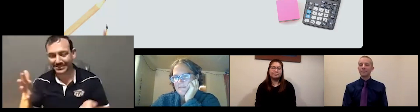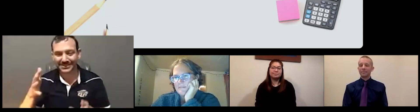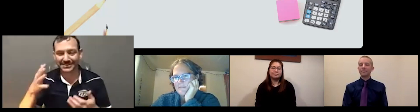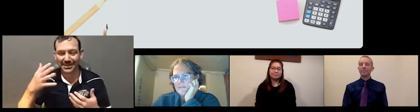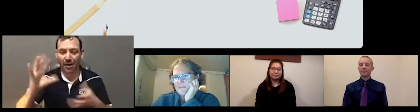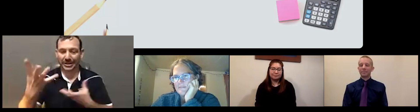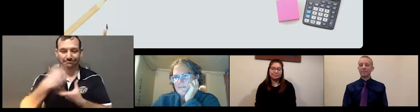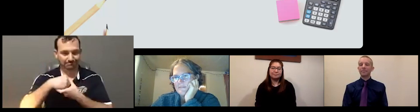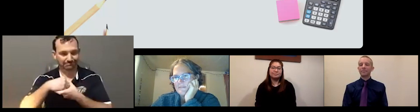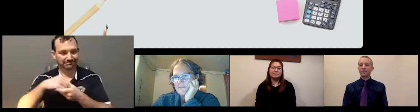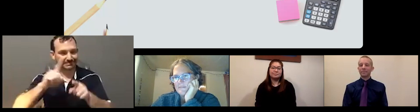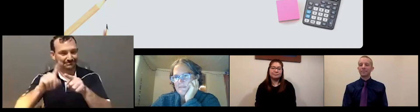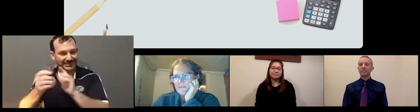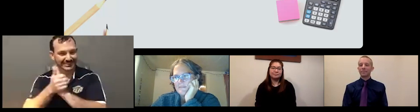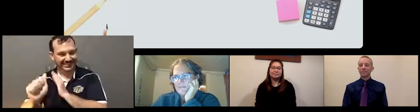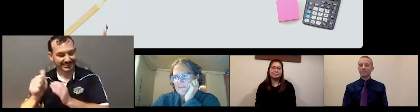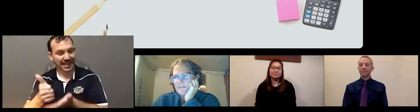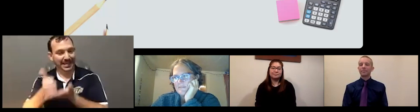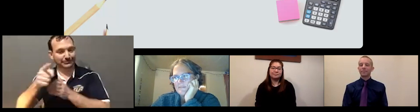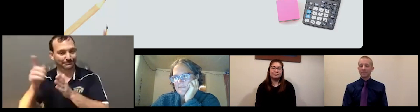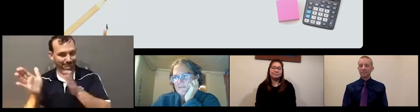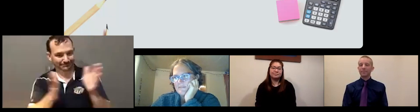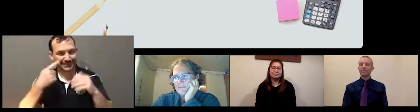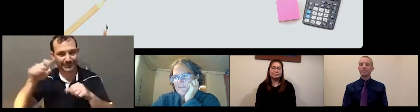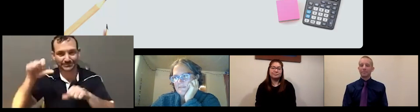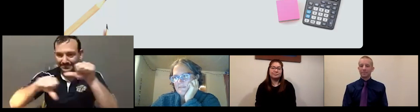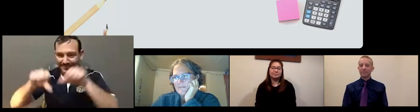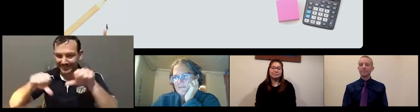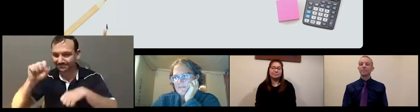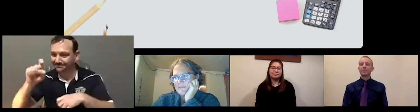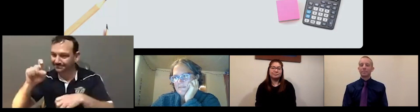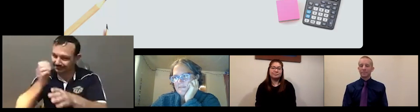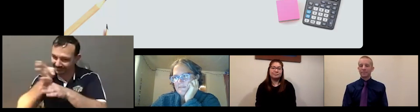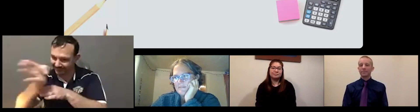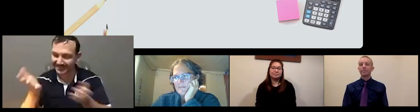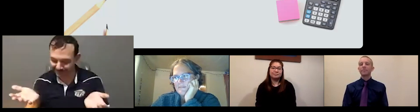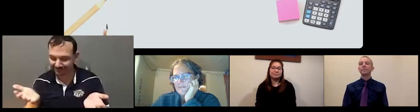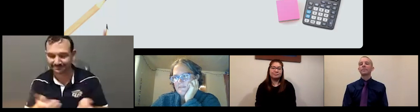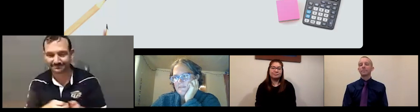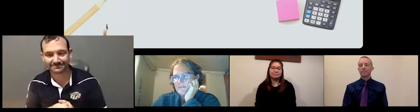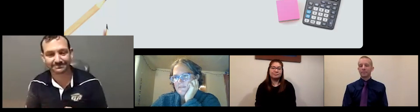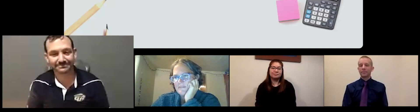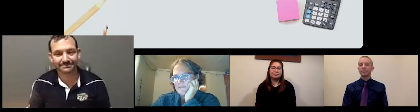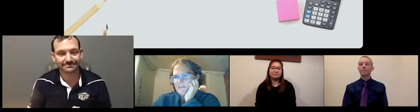You already had different skills, which helped you prepare for a science/STEM field.